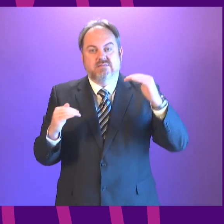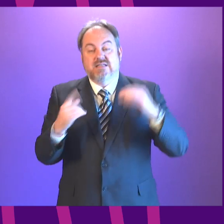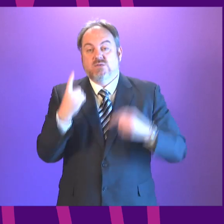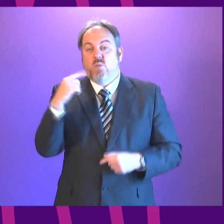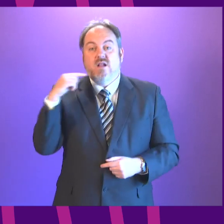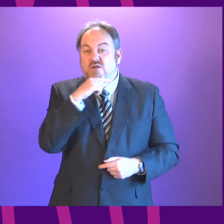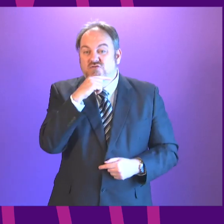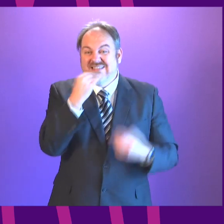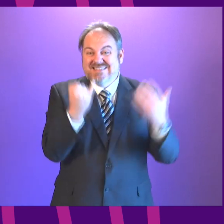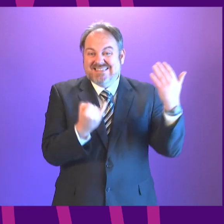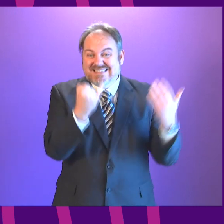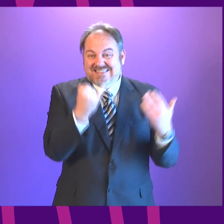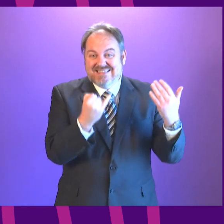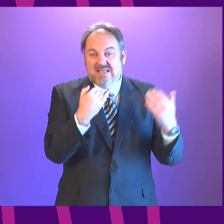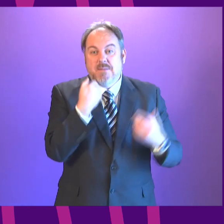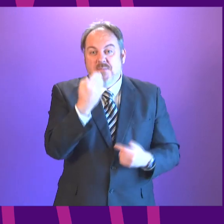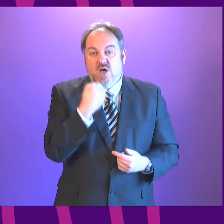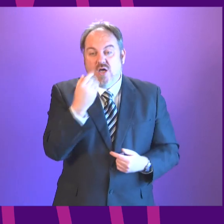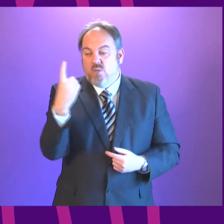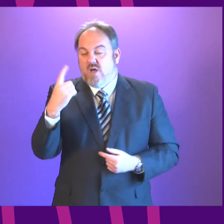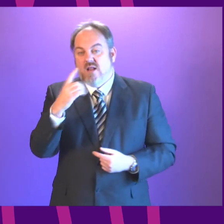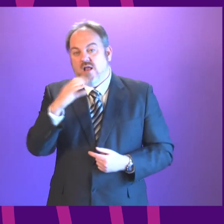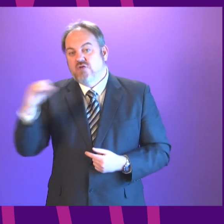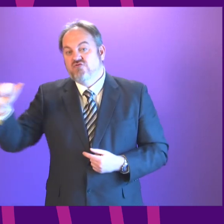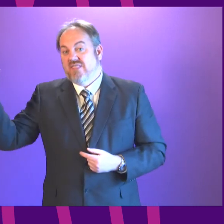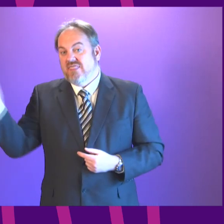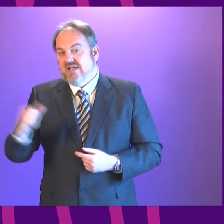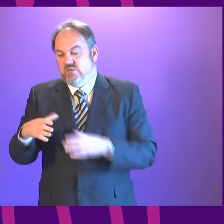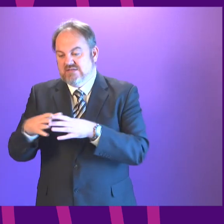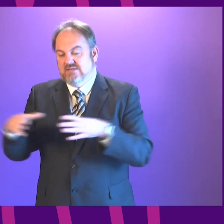116 per 100,000. That level of incidence is significantly lower than the level in other